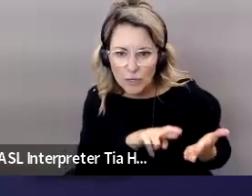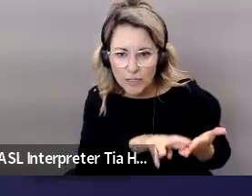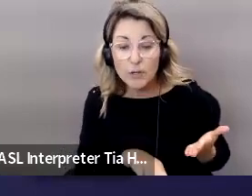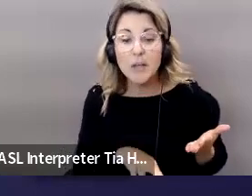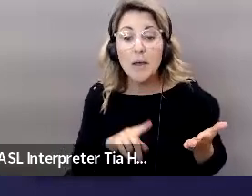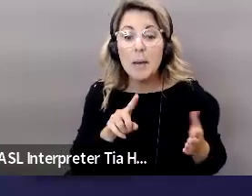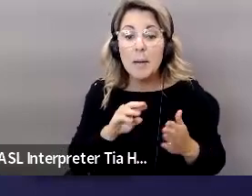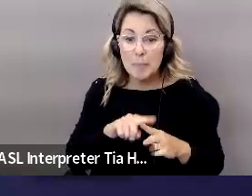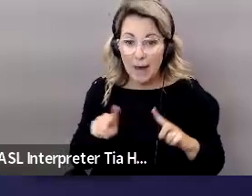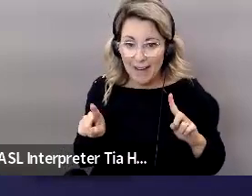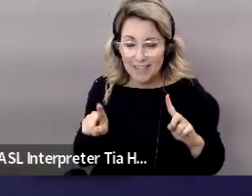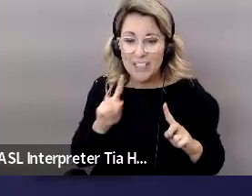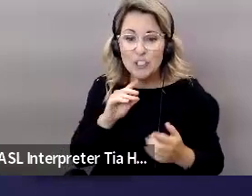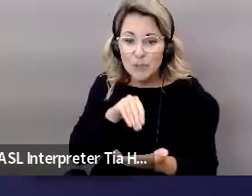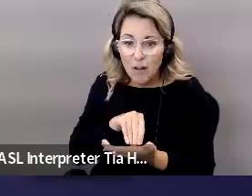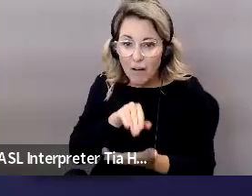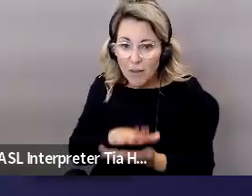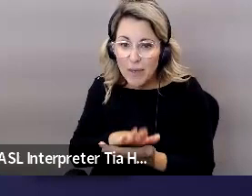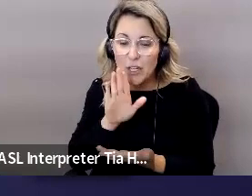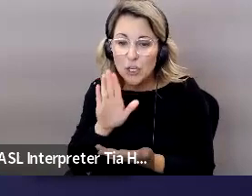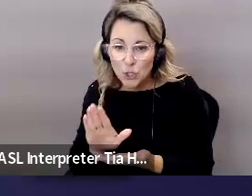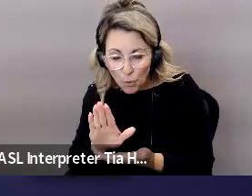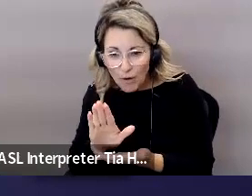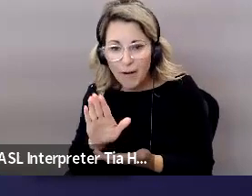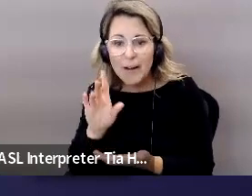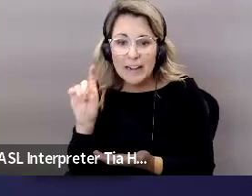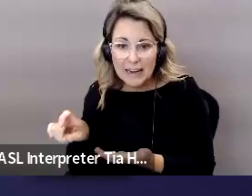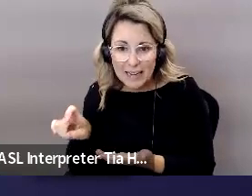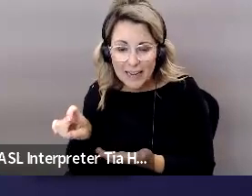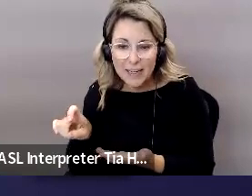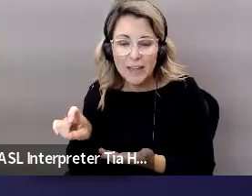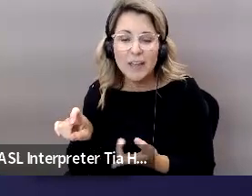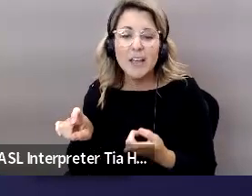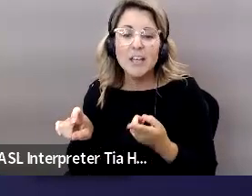the basis of more than just the lack of research in a particular area. So, the lack of findings